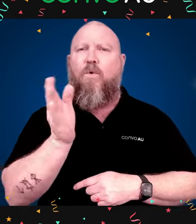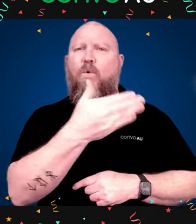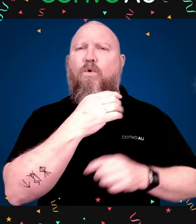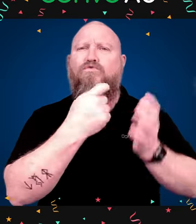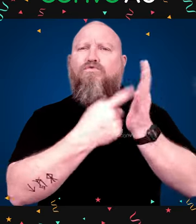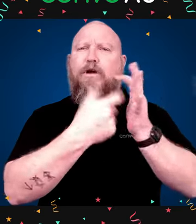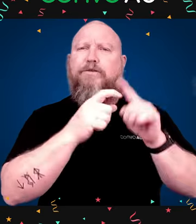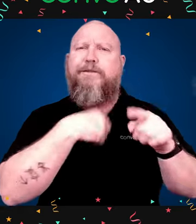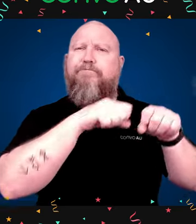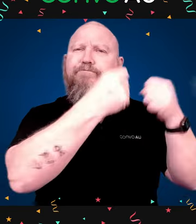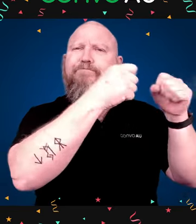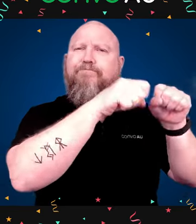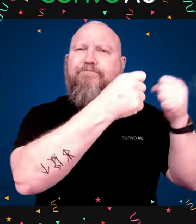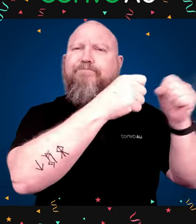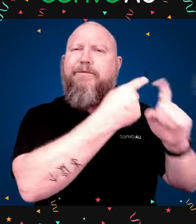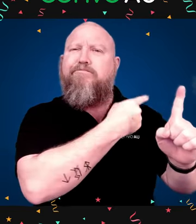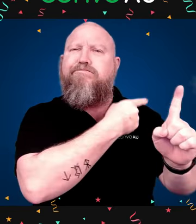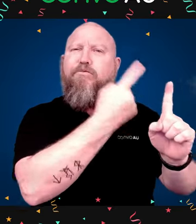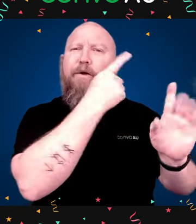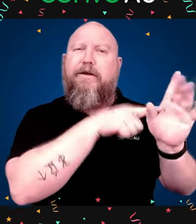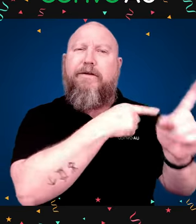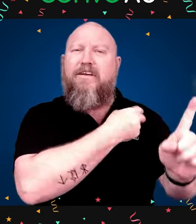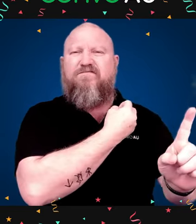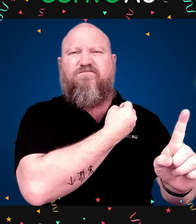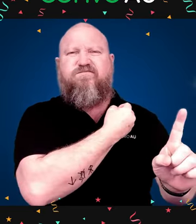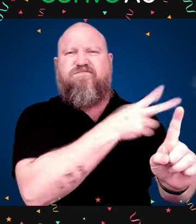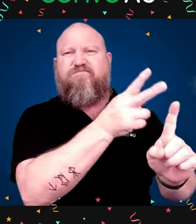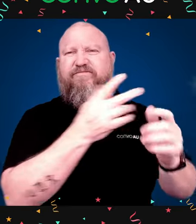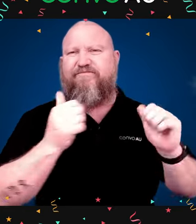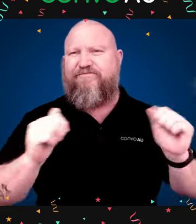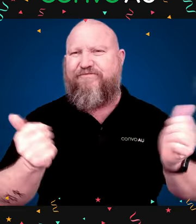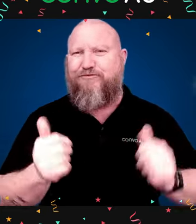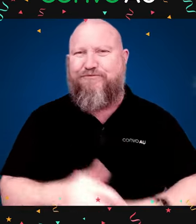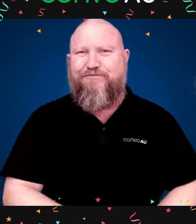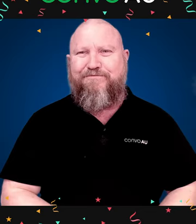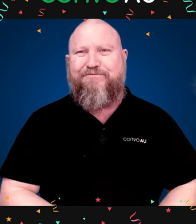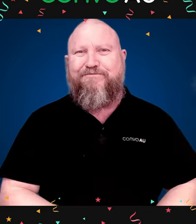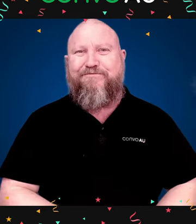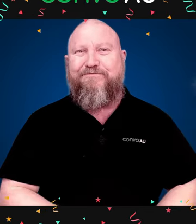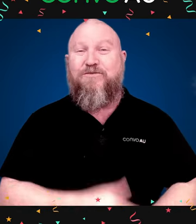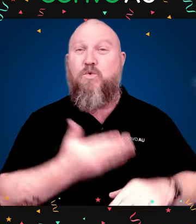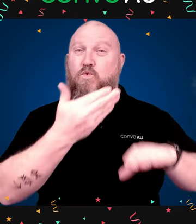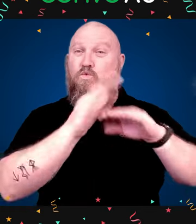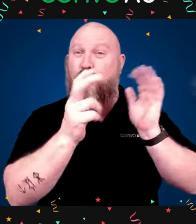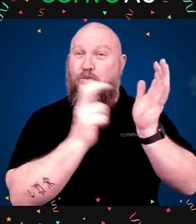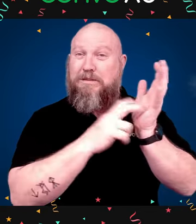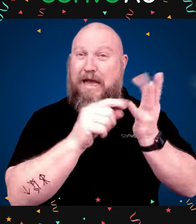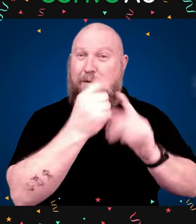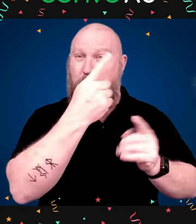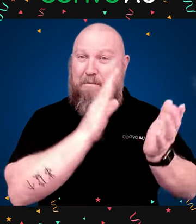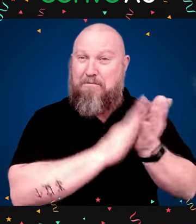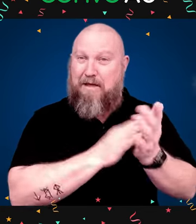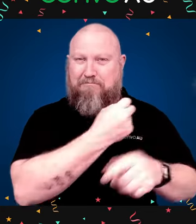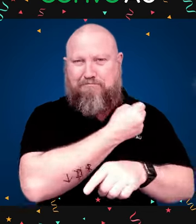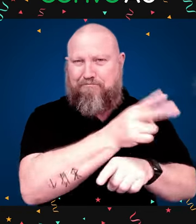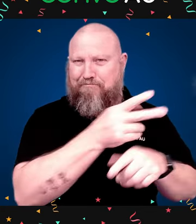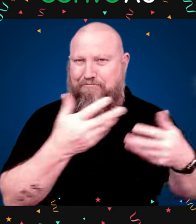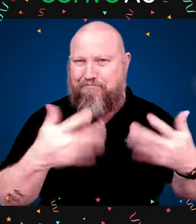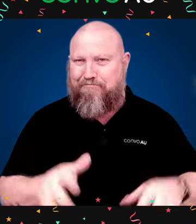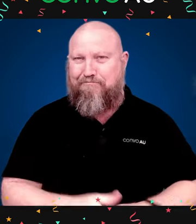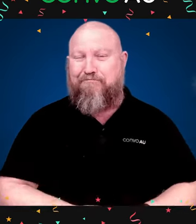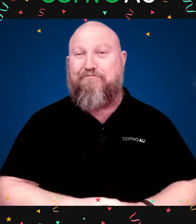we broke all records we have made throughout the year from new sign ups,